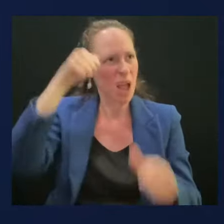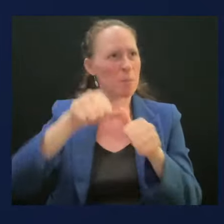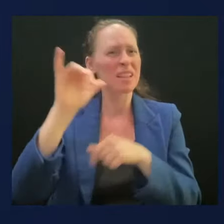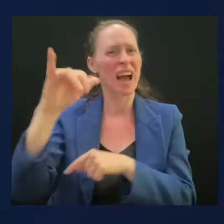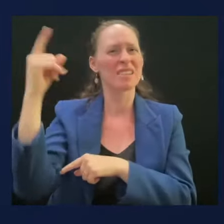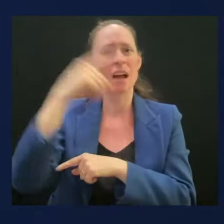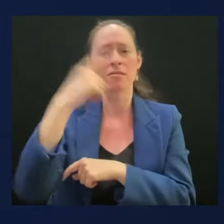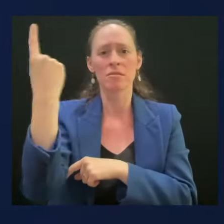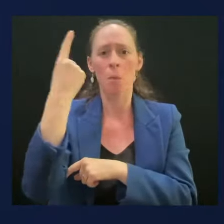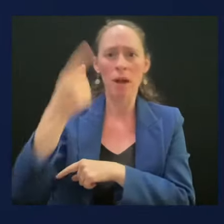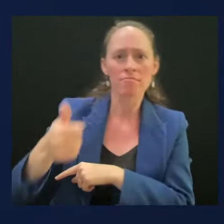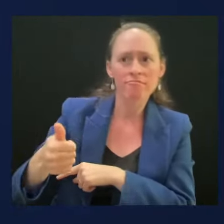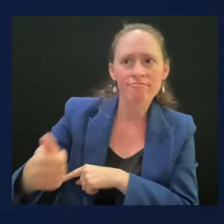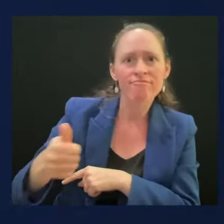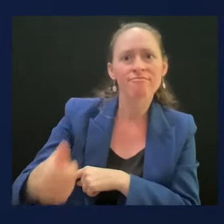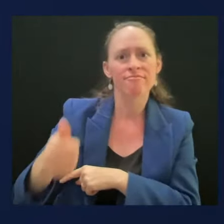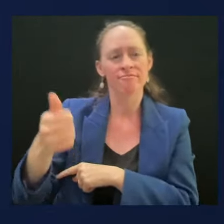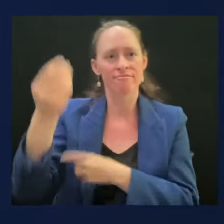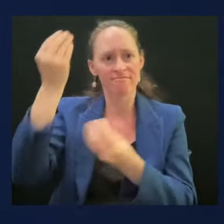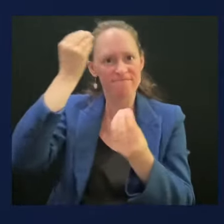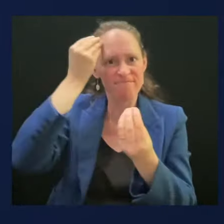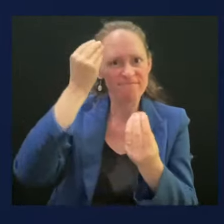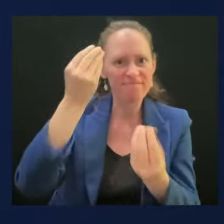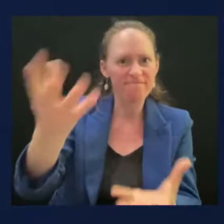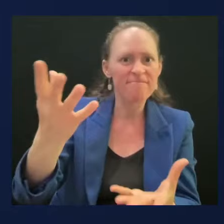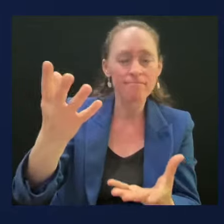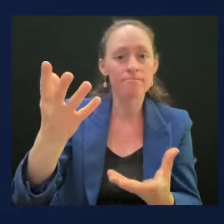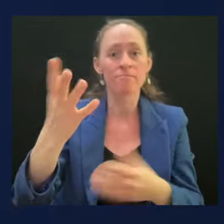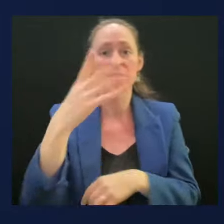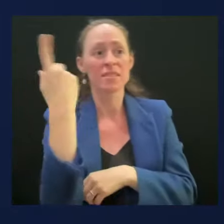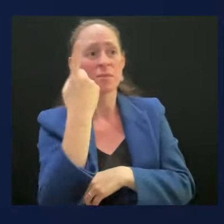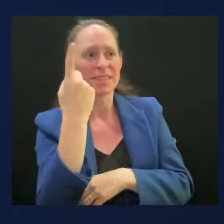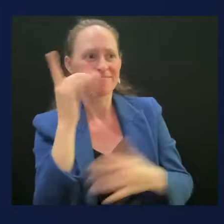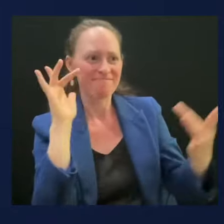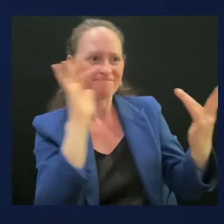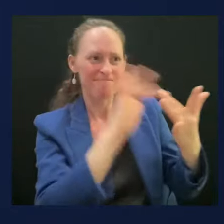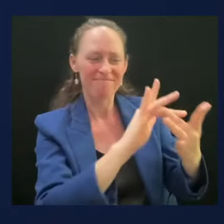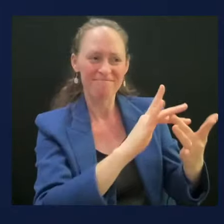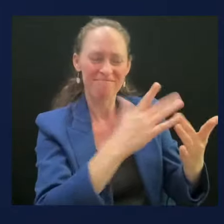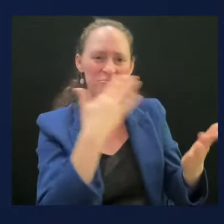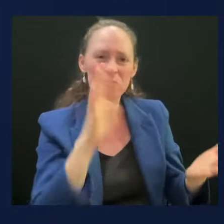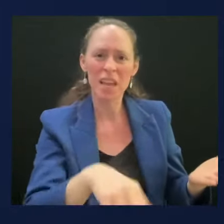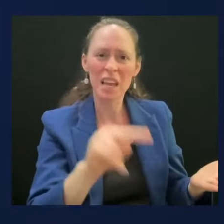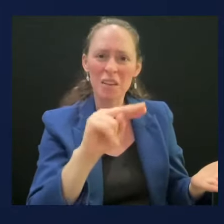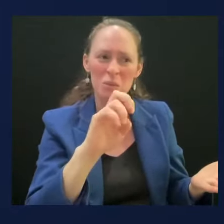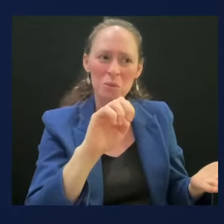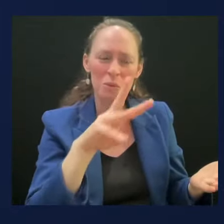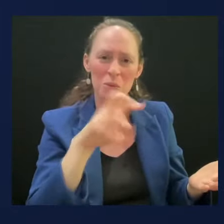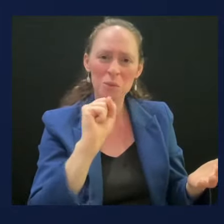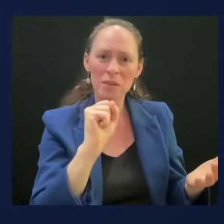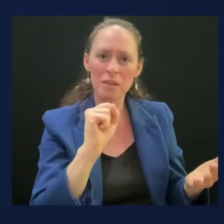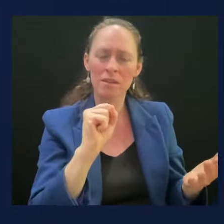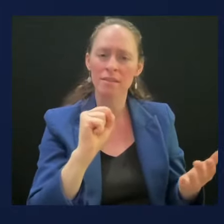the exact moment you had to tell your children that mom or dad would not be coming home.